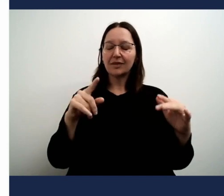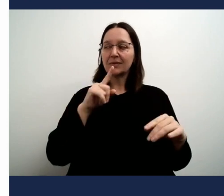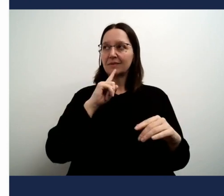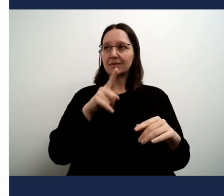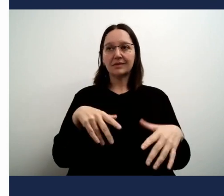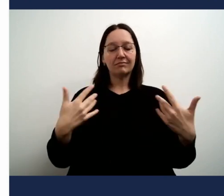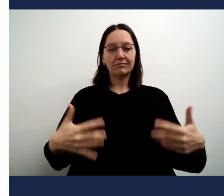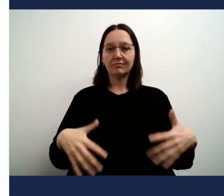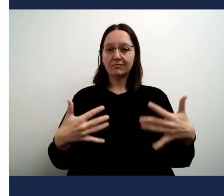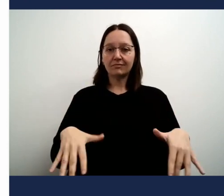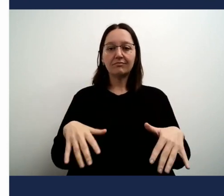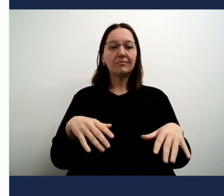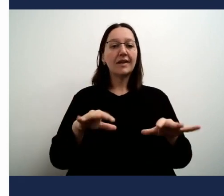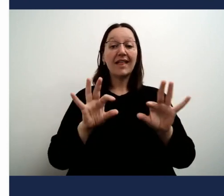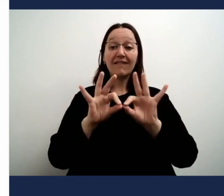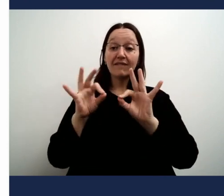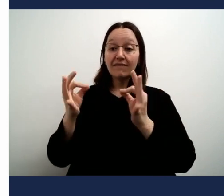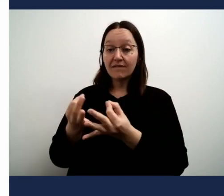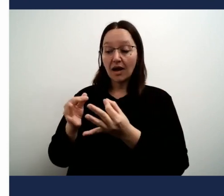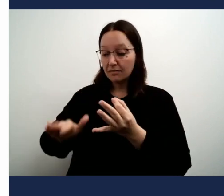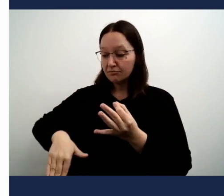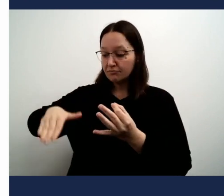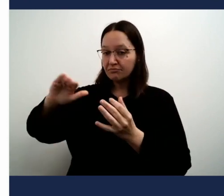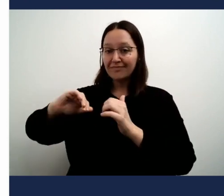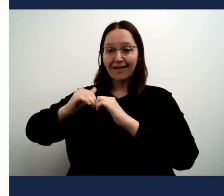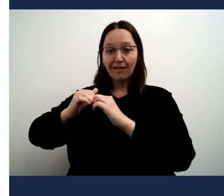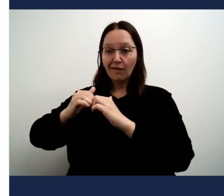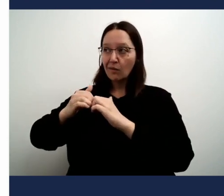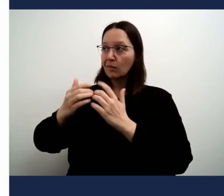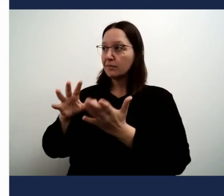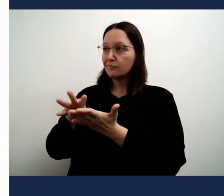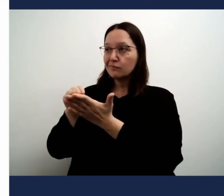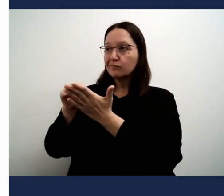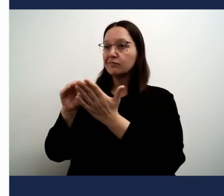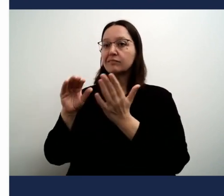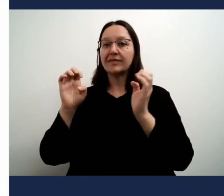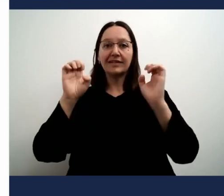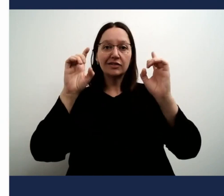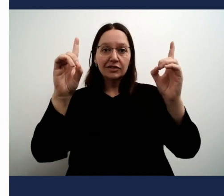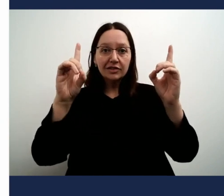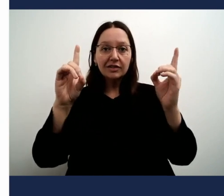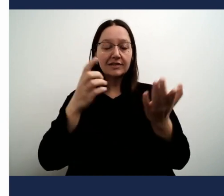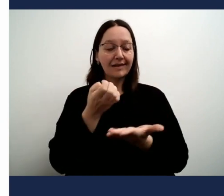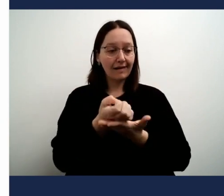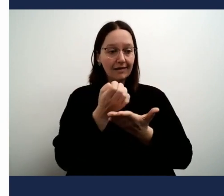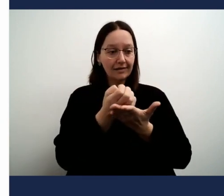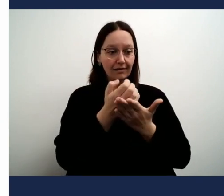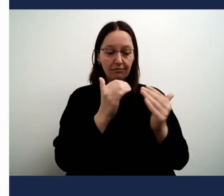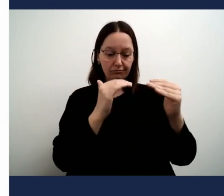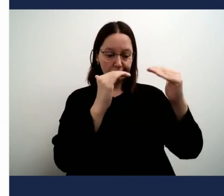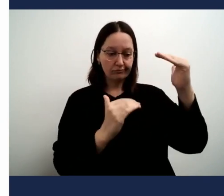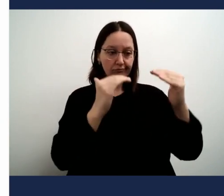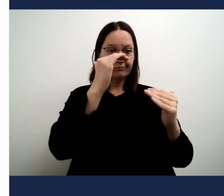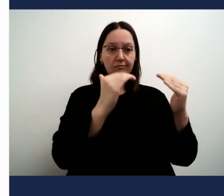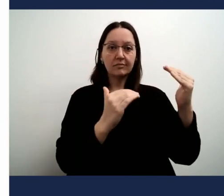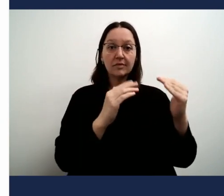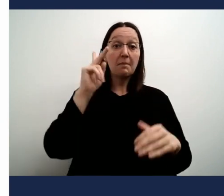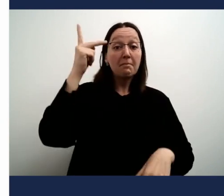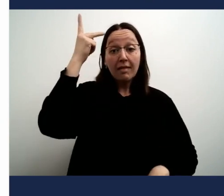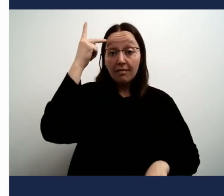universities such as Santa Clara university, and UC Santa Cruz. She has been recognized with